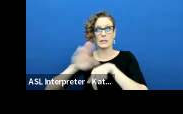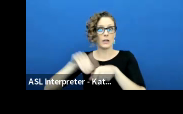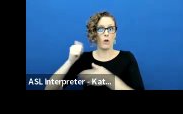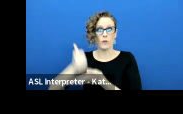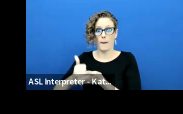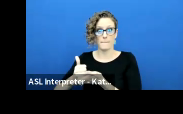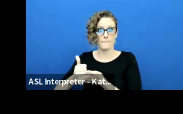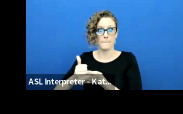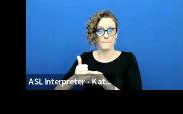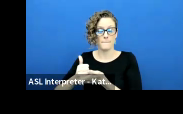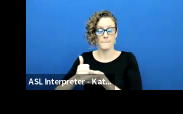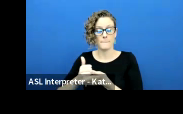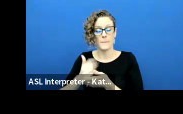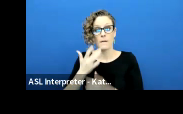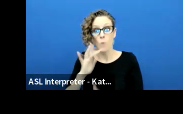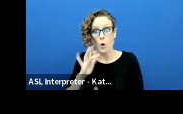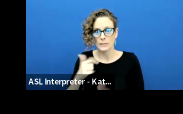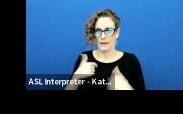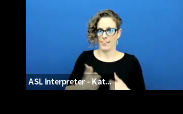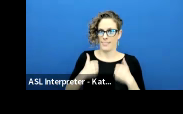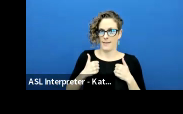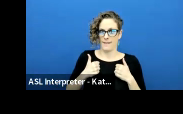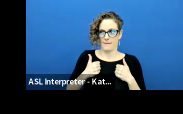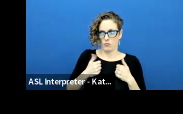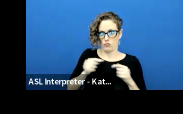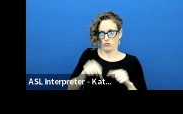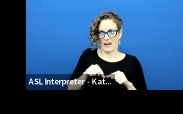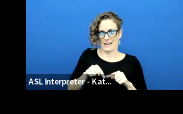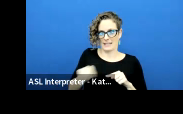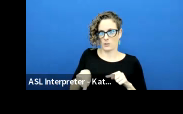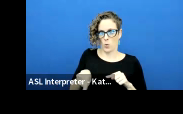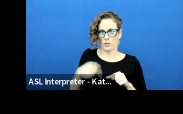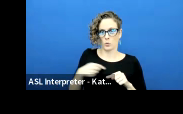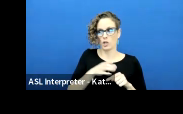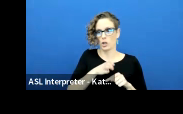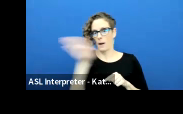fortunately we live right next door um so we were able to pop over and check on her but